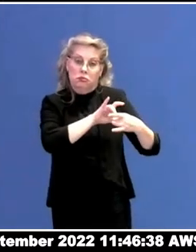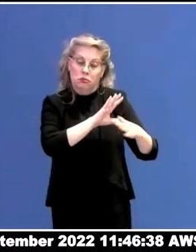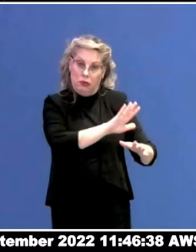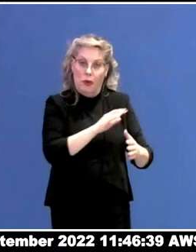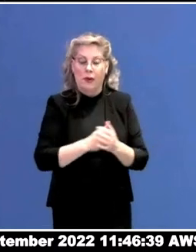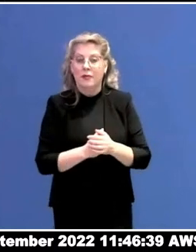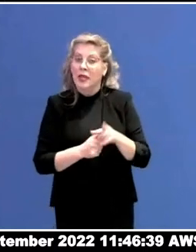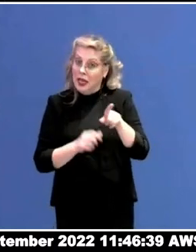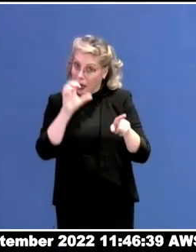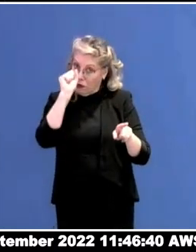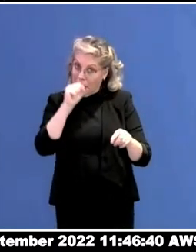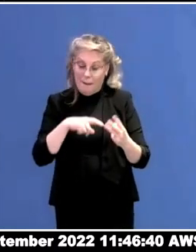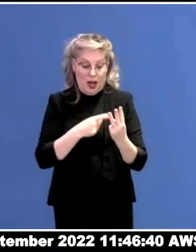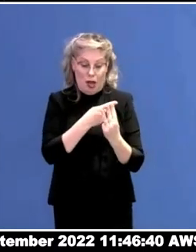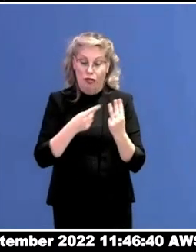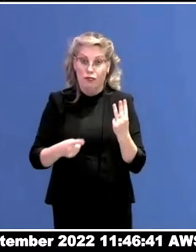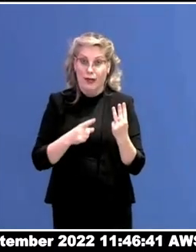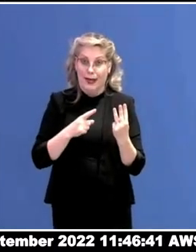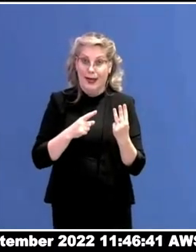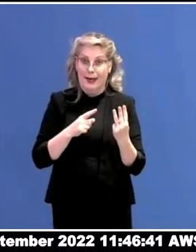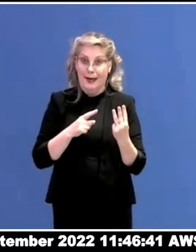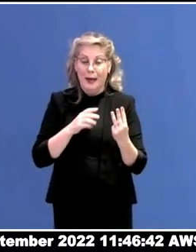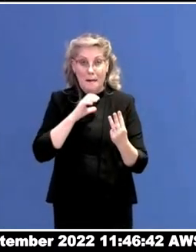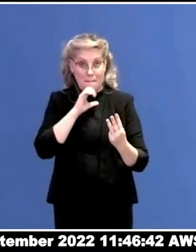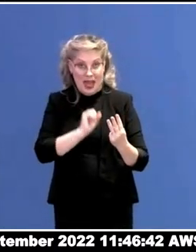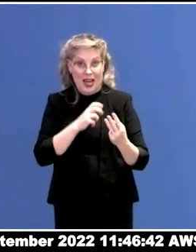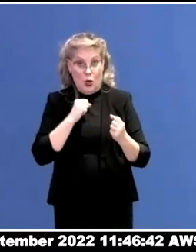people that had passed away within a one-year period and one of the matters is in